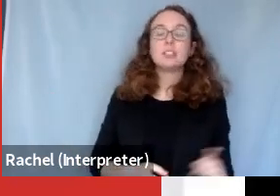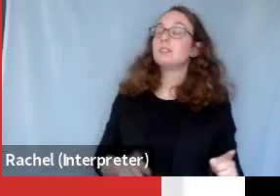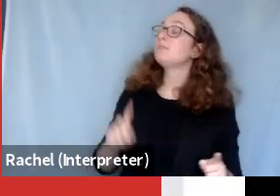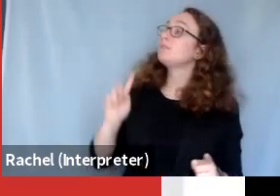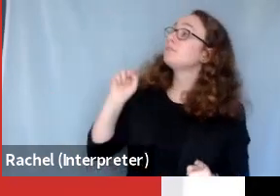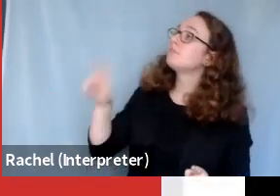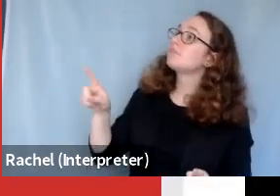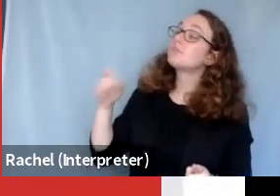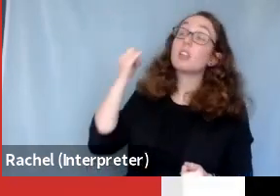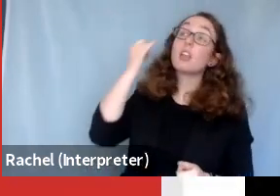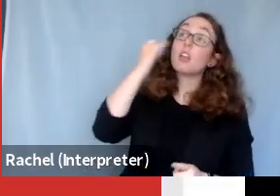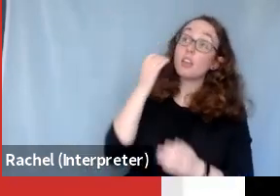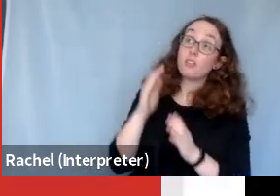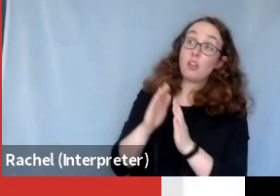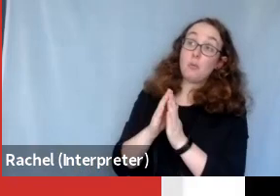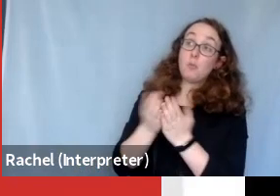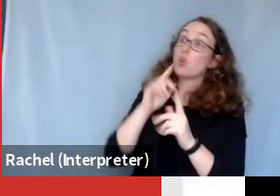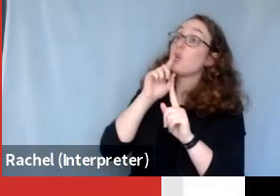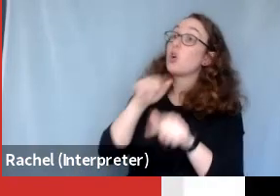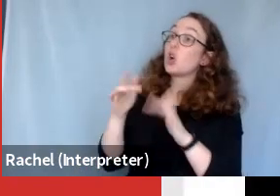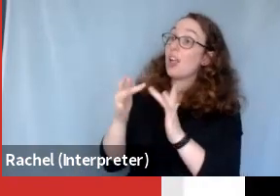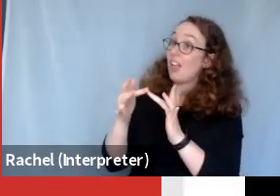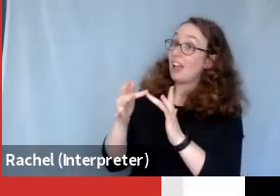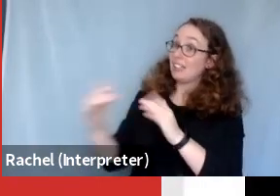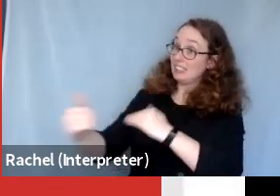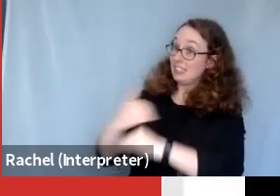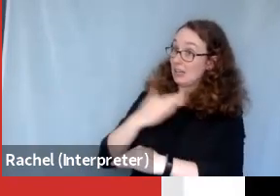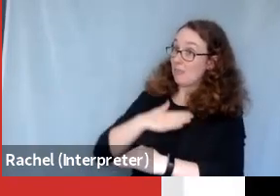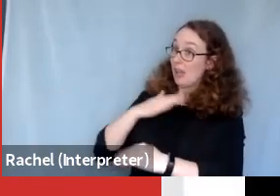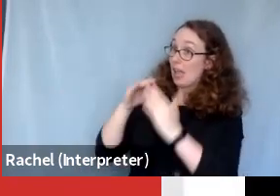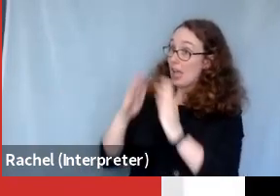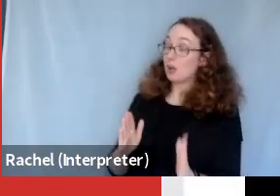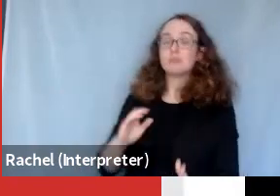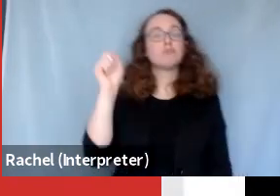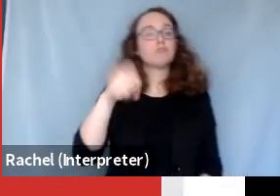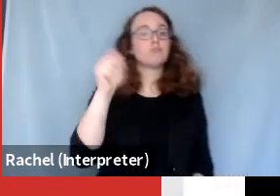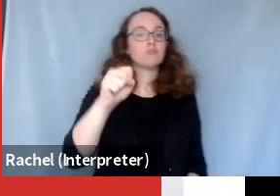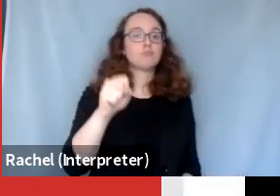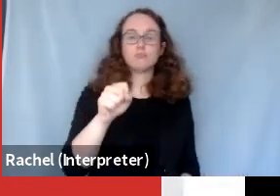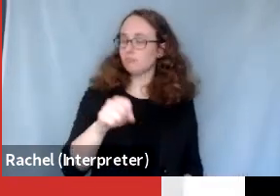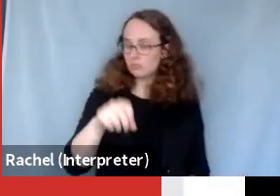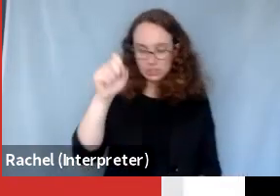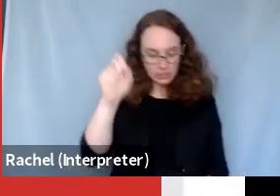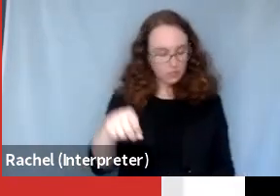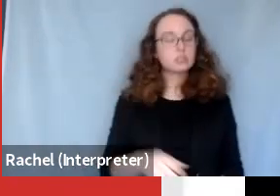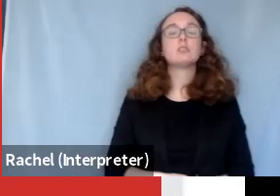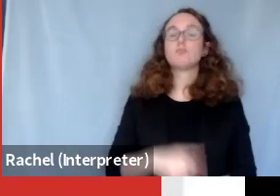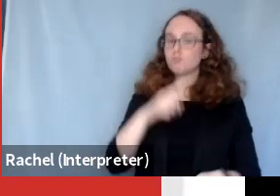house? Yes absolutely. That's that's going to be one of your options to ship to your house or